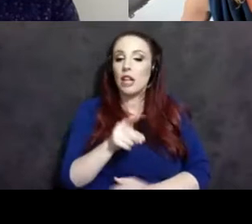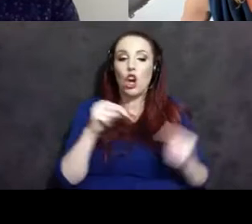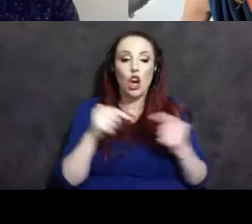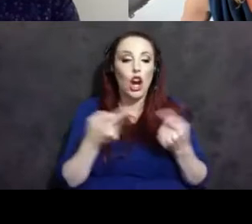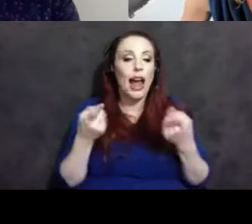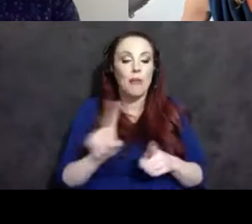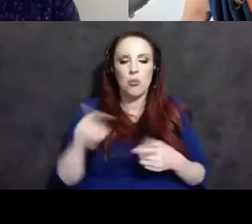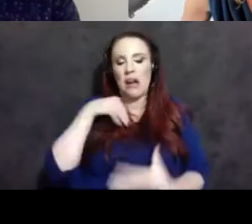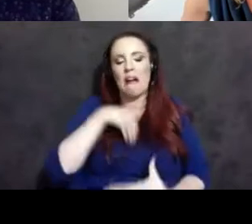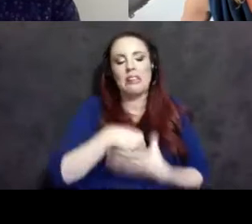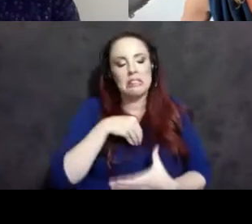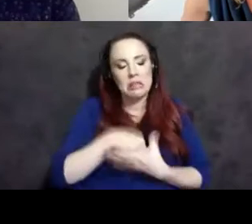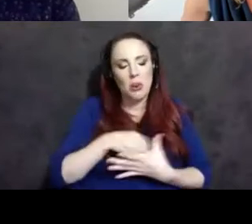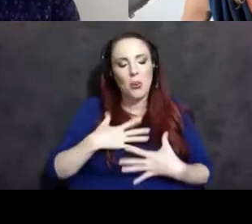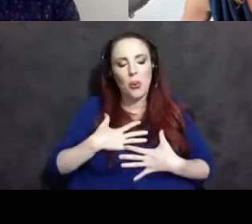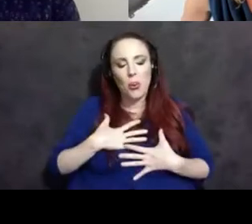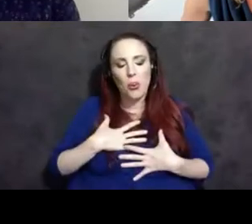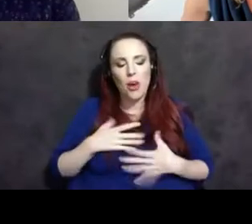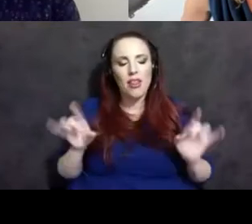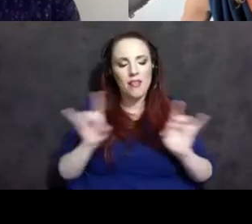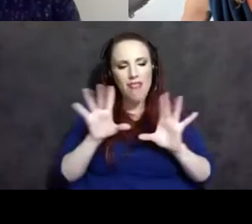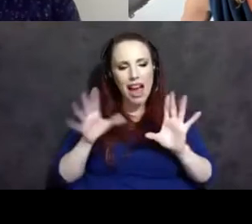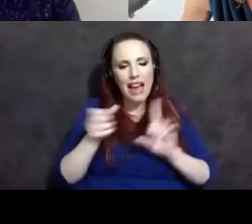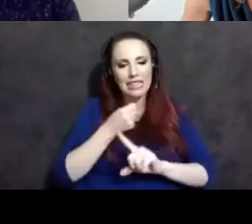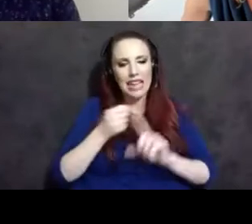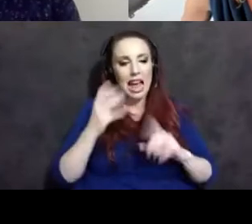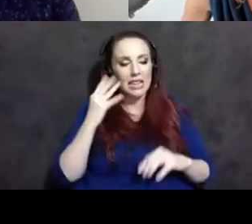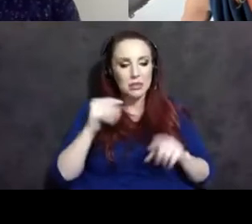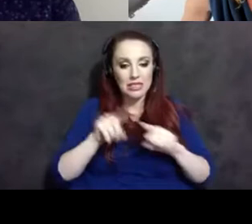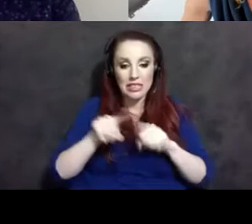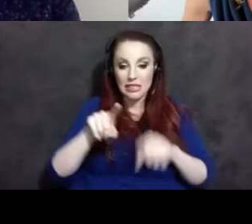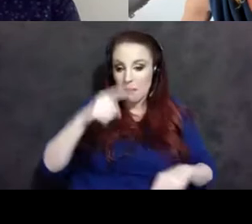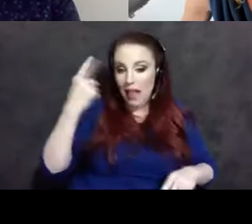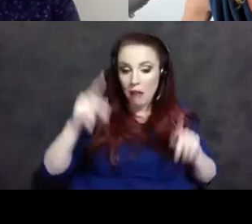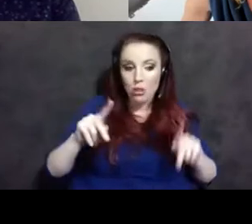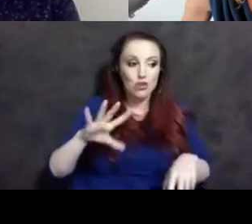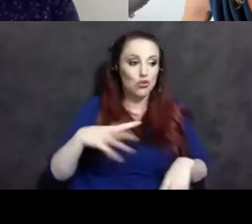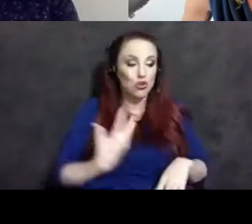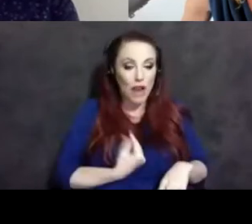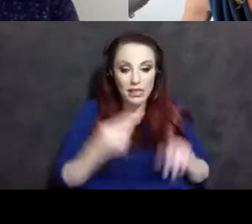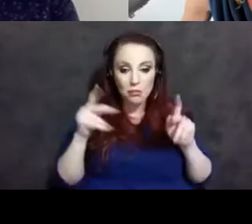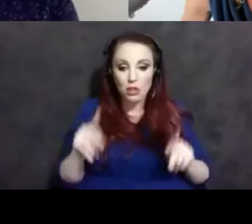that I've experienced as a black person, as a trans person. As someone who is, you know, has struggled with depression.